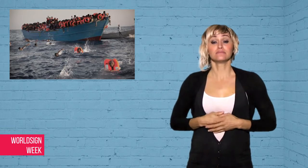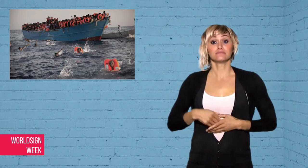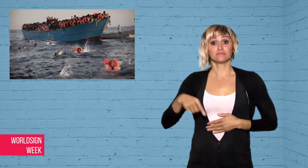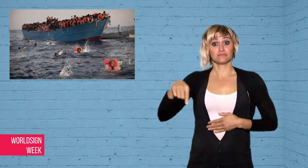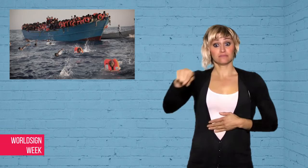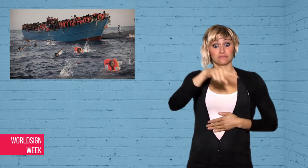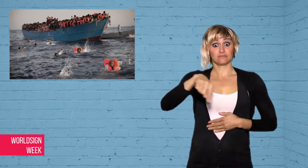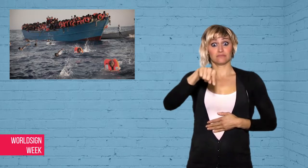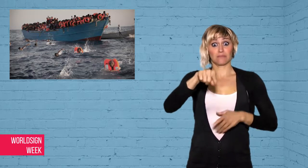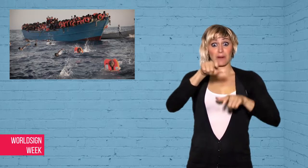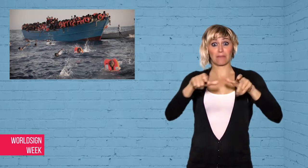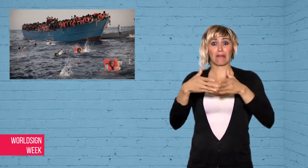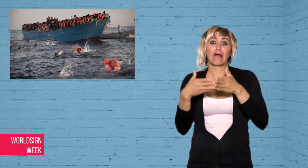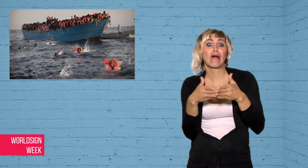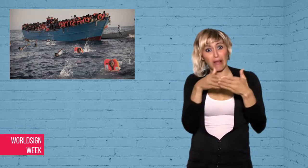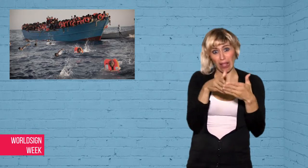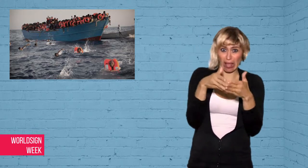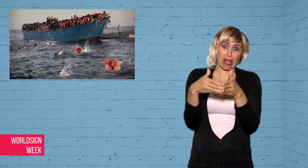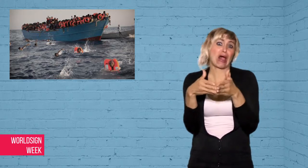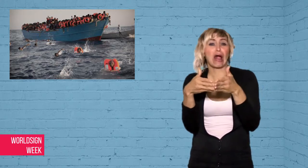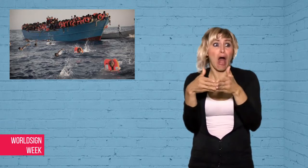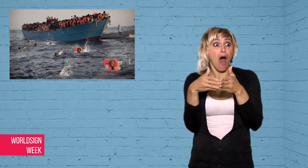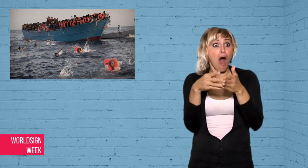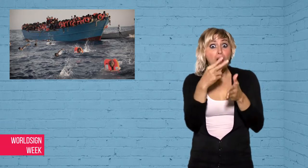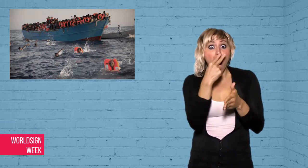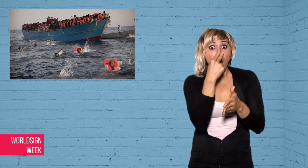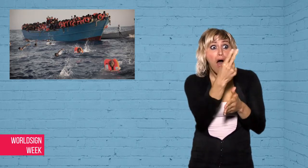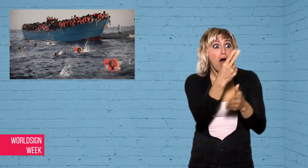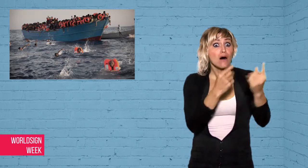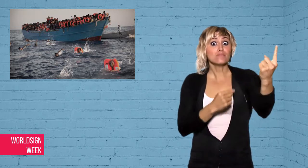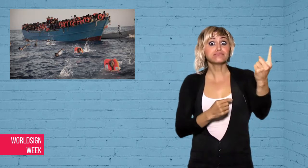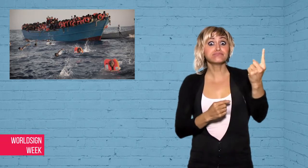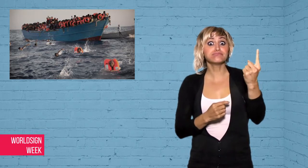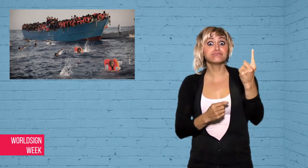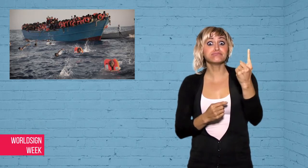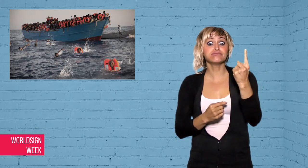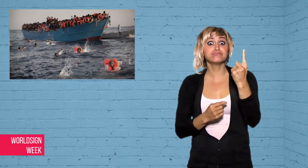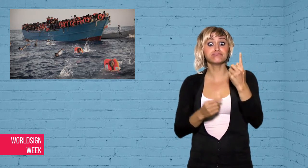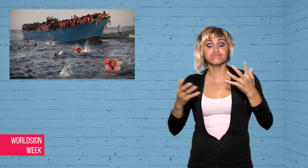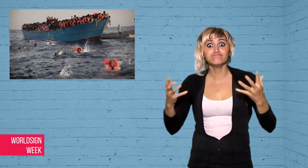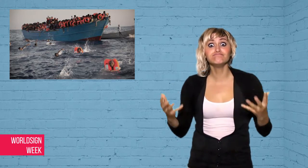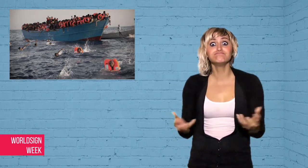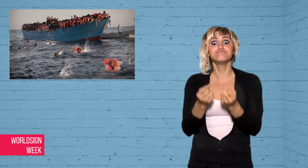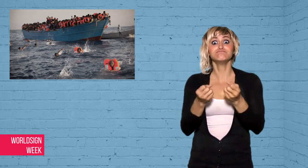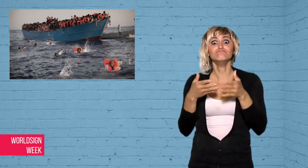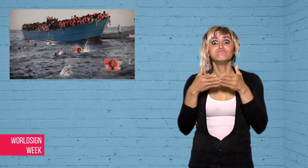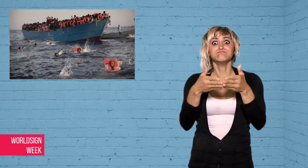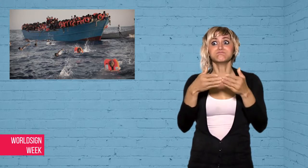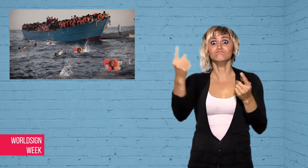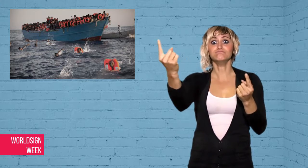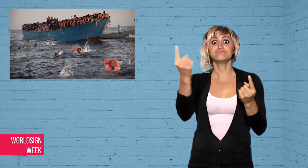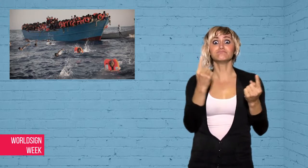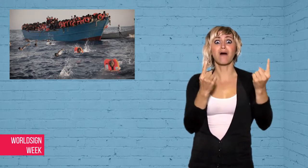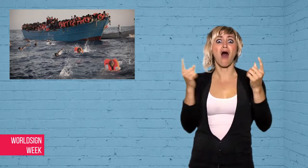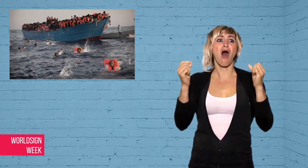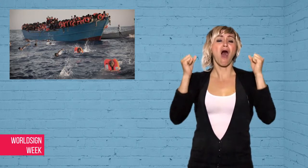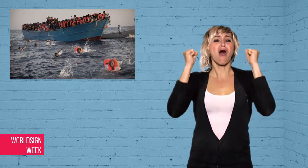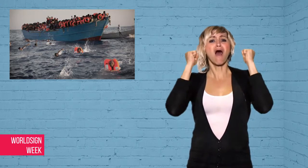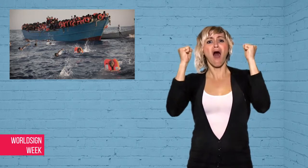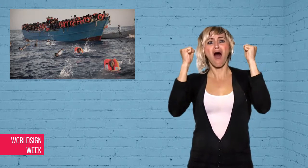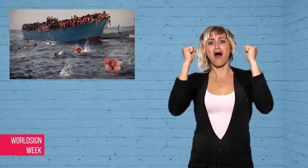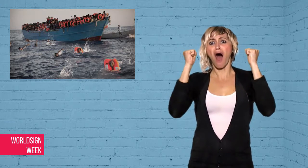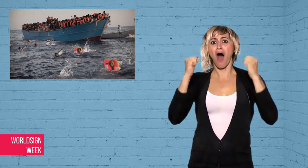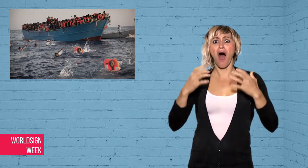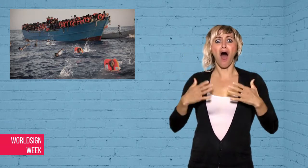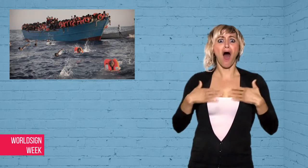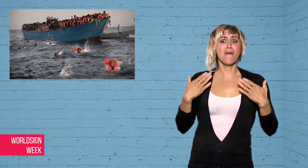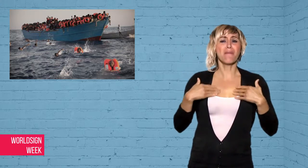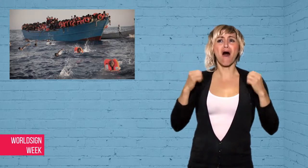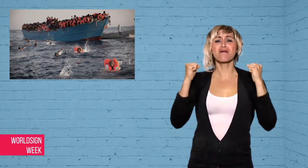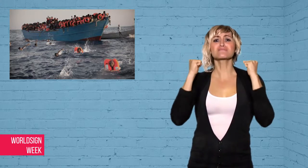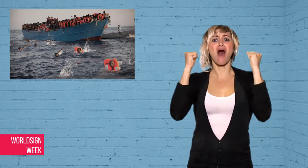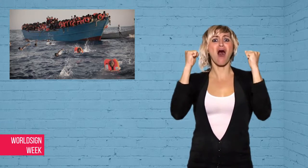When they saw the rescuers, they cheered and